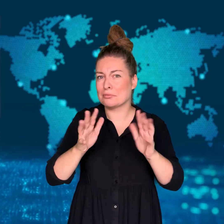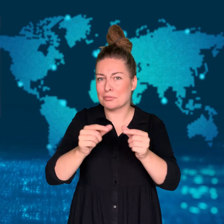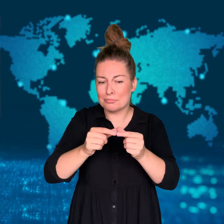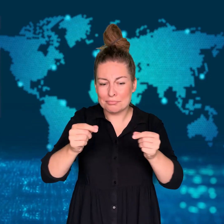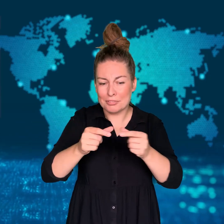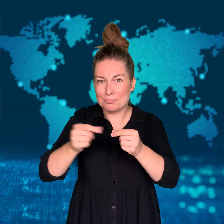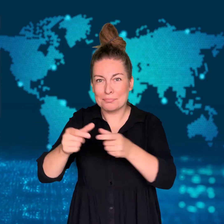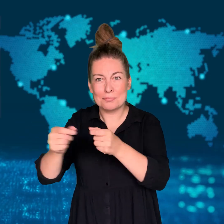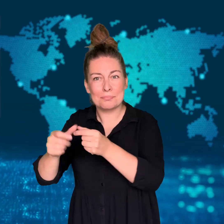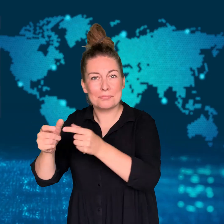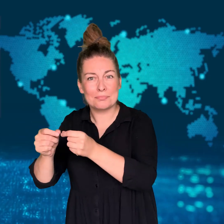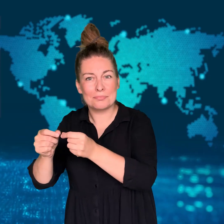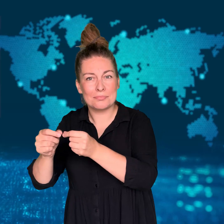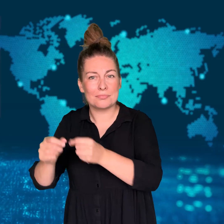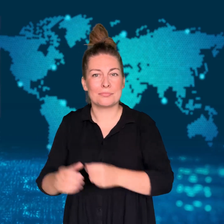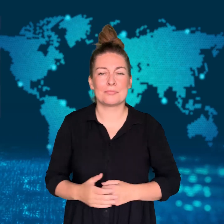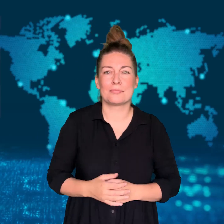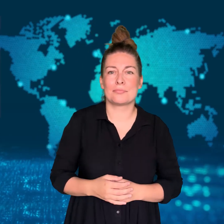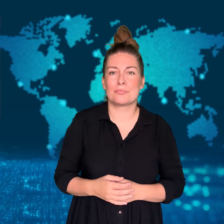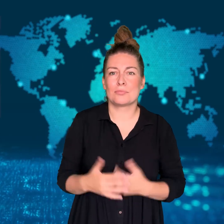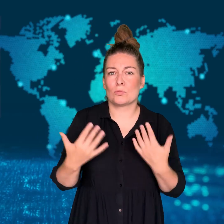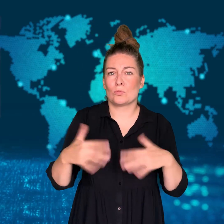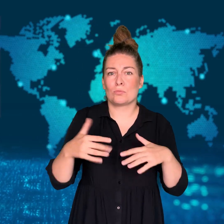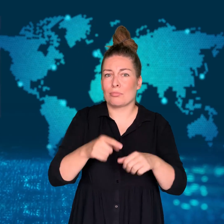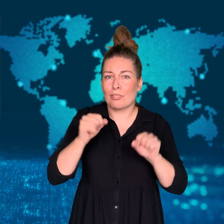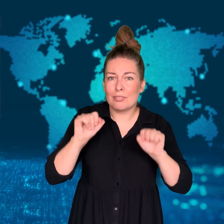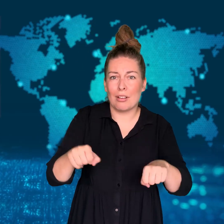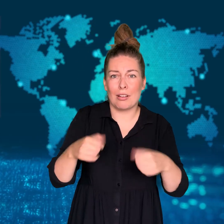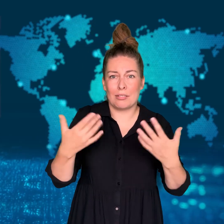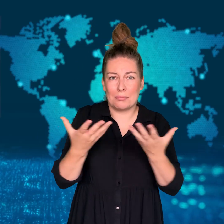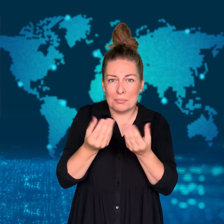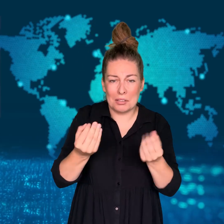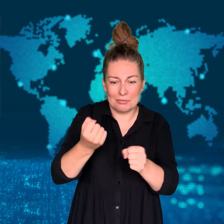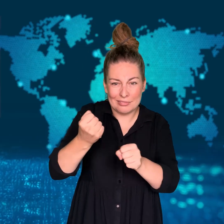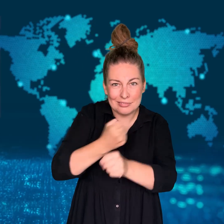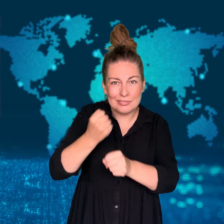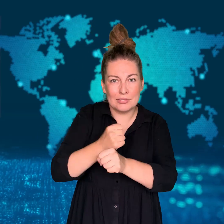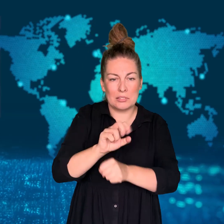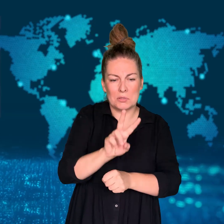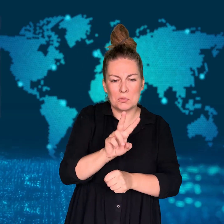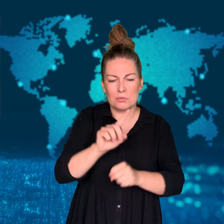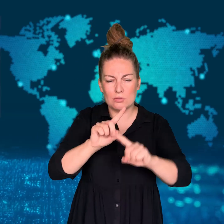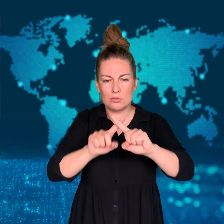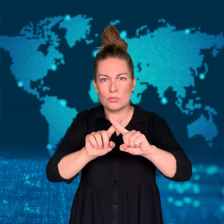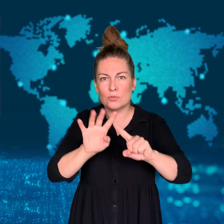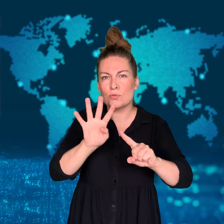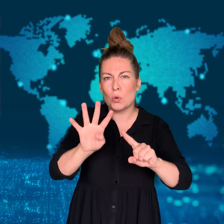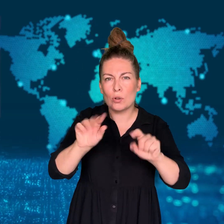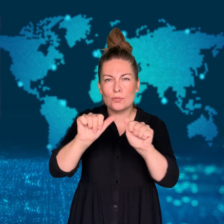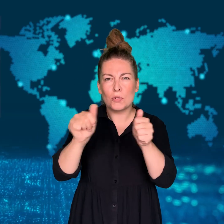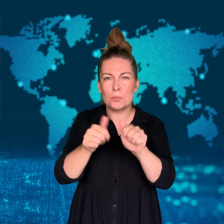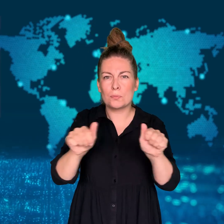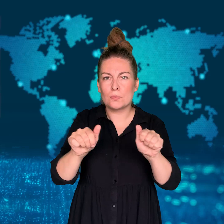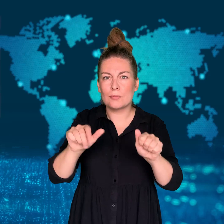ten 2x4 Lego bricks.